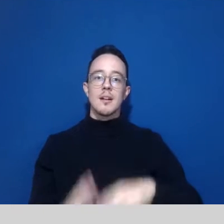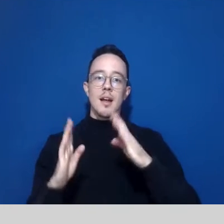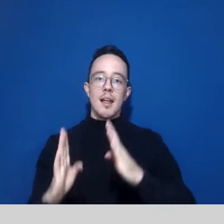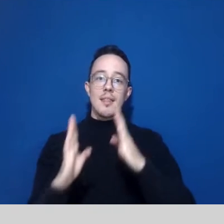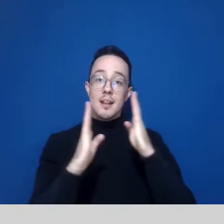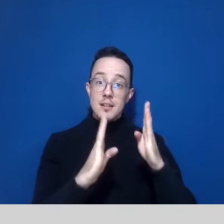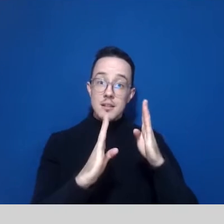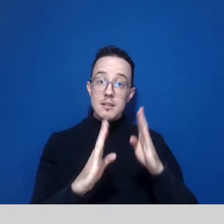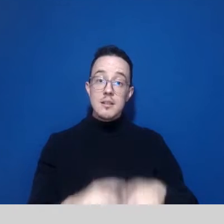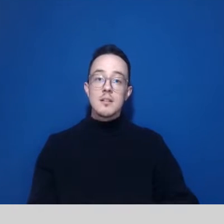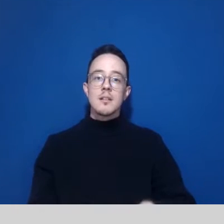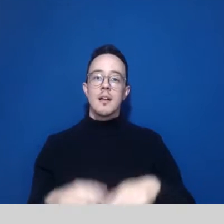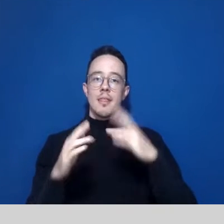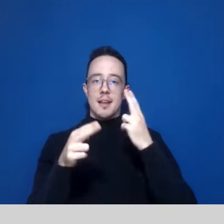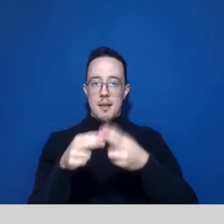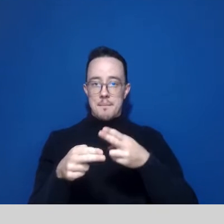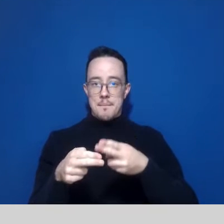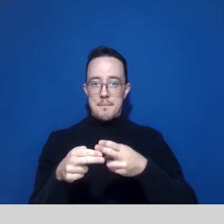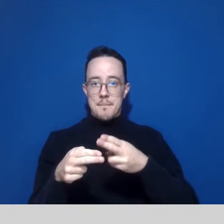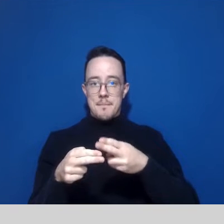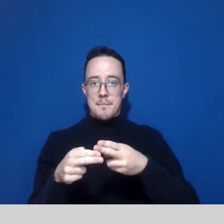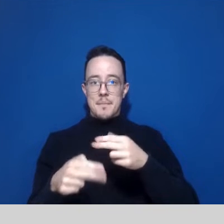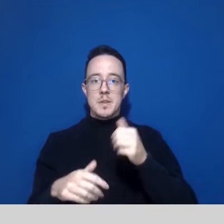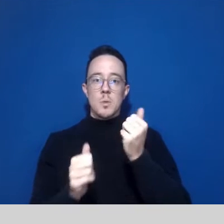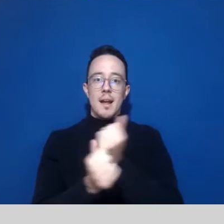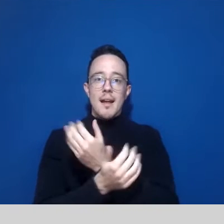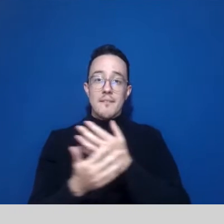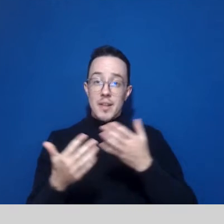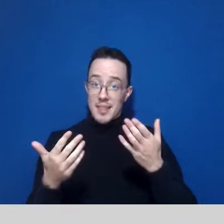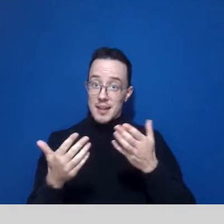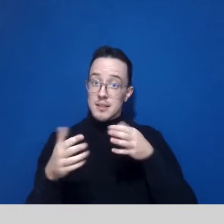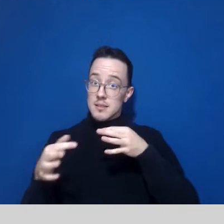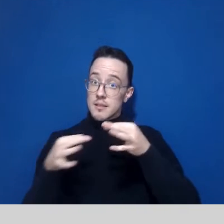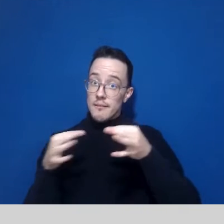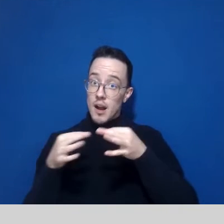And then comes the name. And then you see that everything that is defined